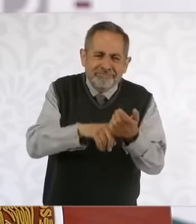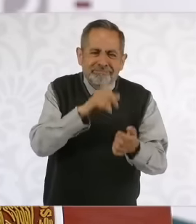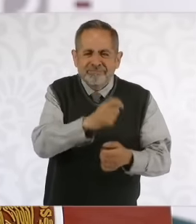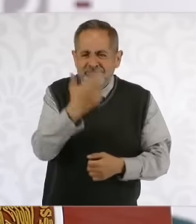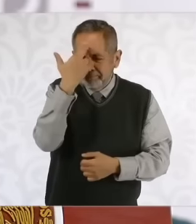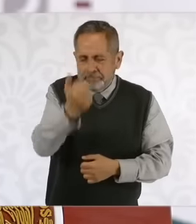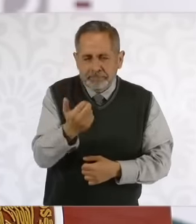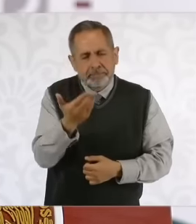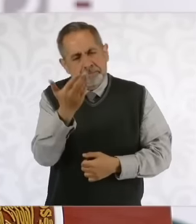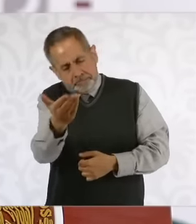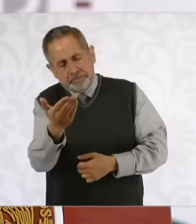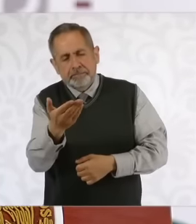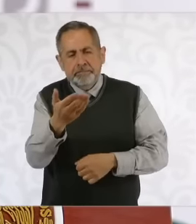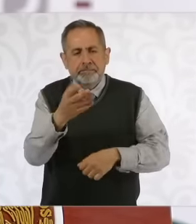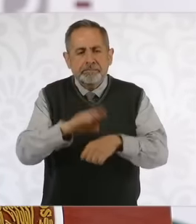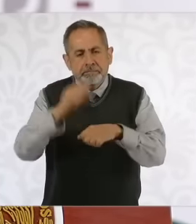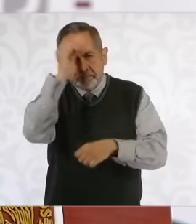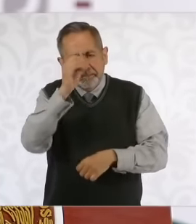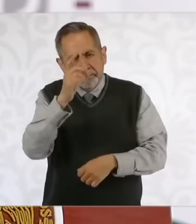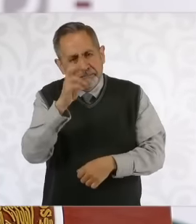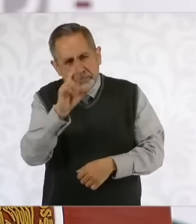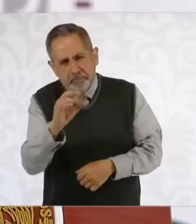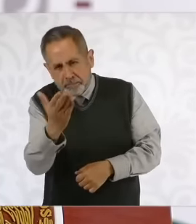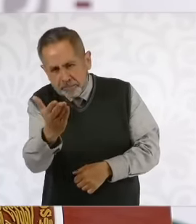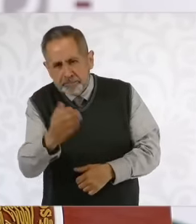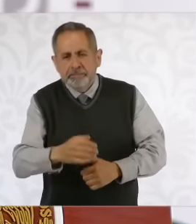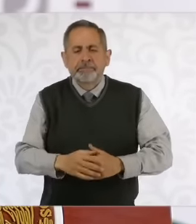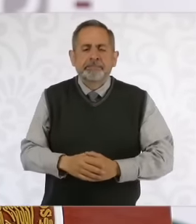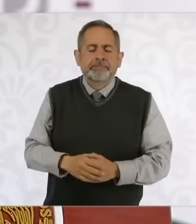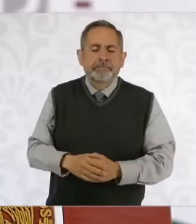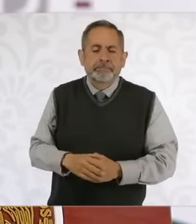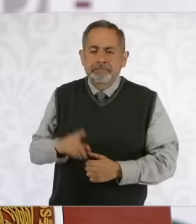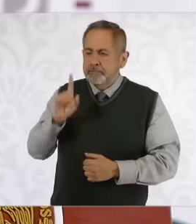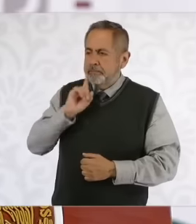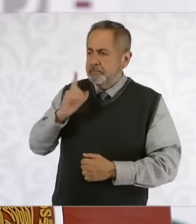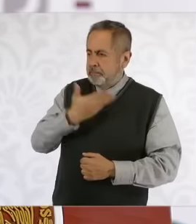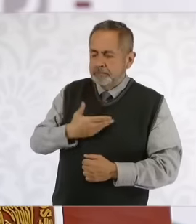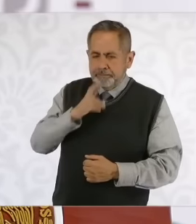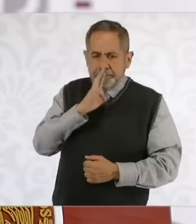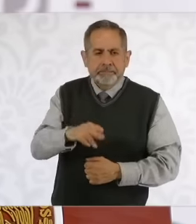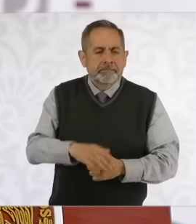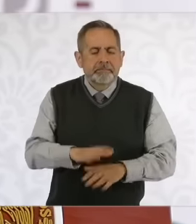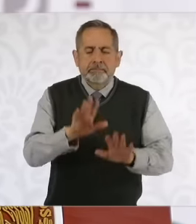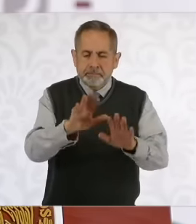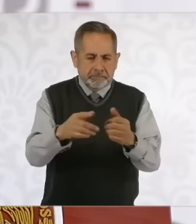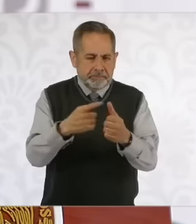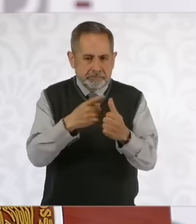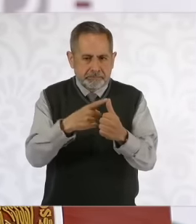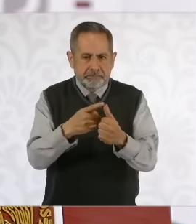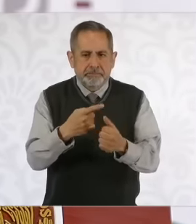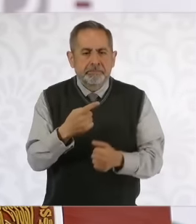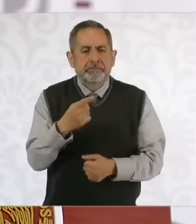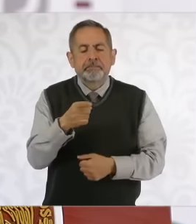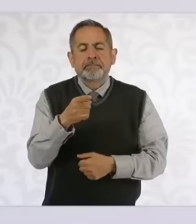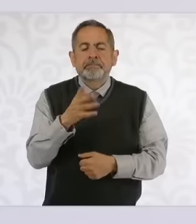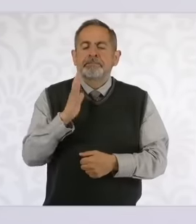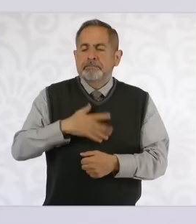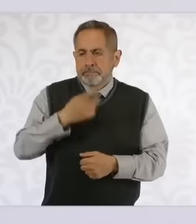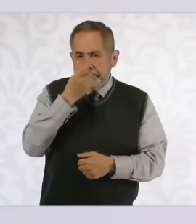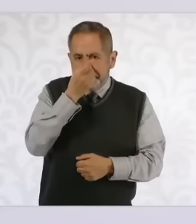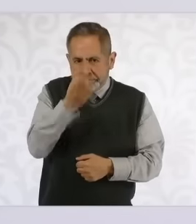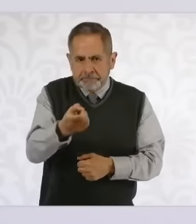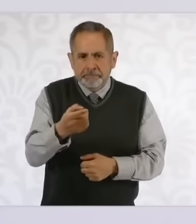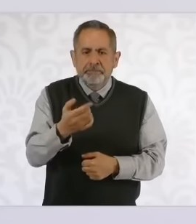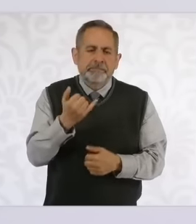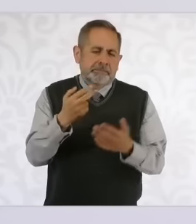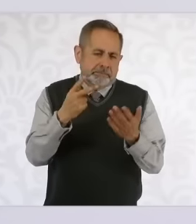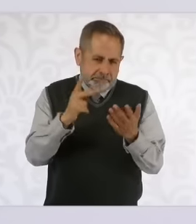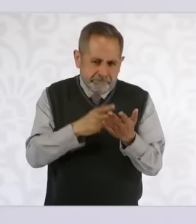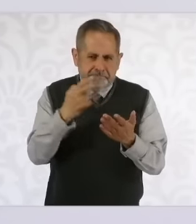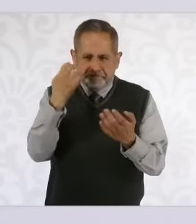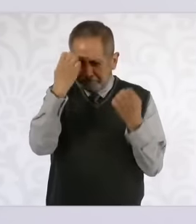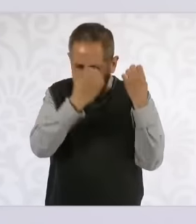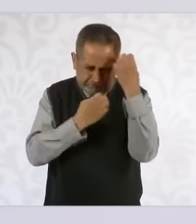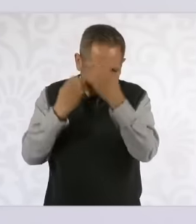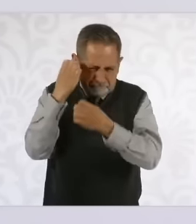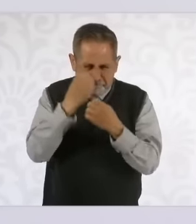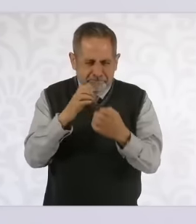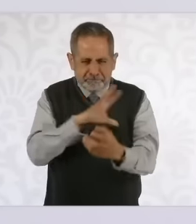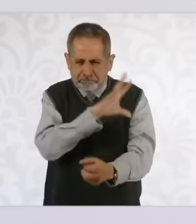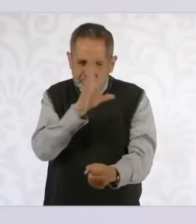doctor well first we have said it here and we must review the entire legal framework of our country